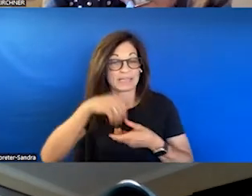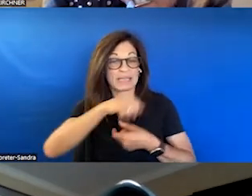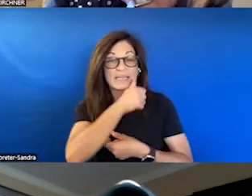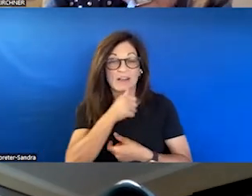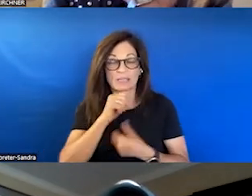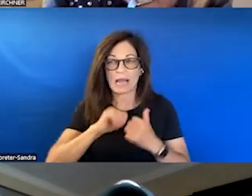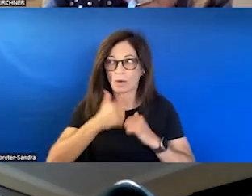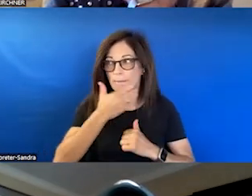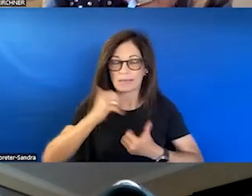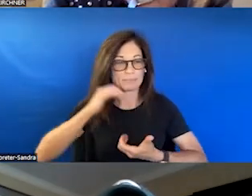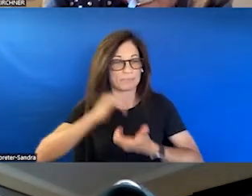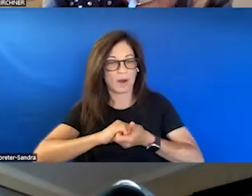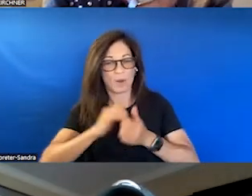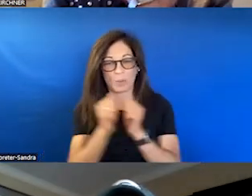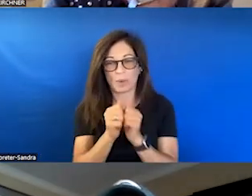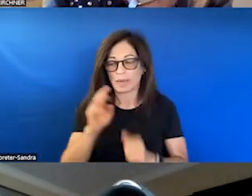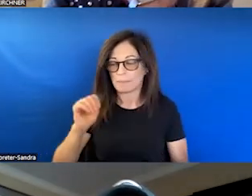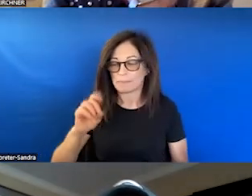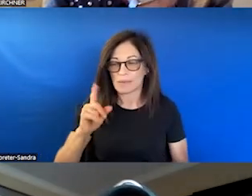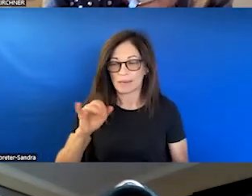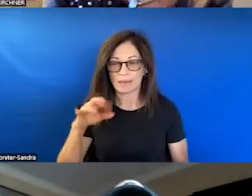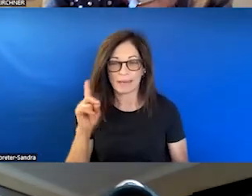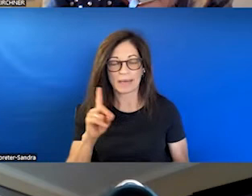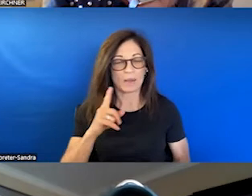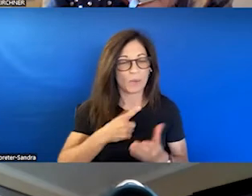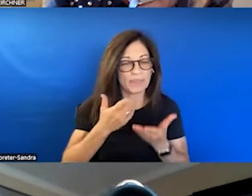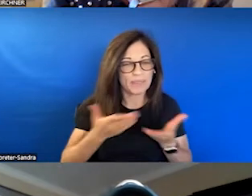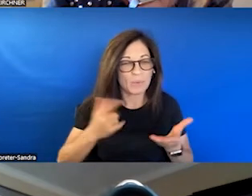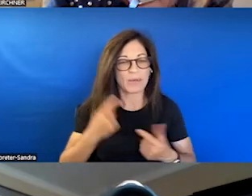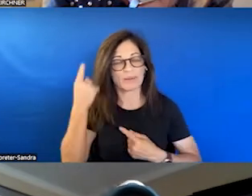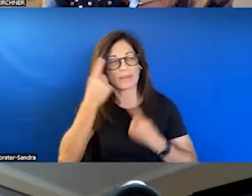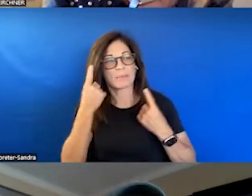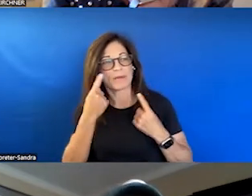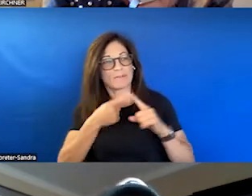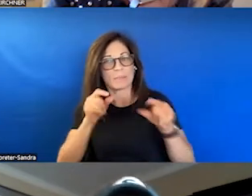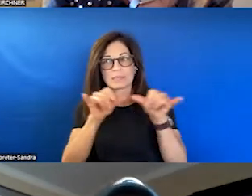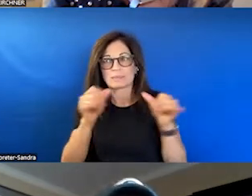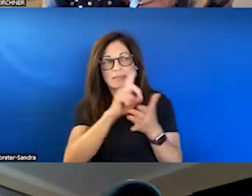AREAS WE HAD TO CONTINUE TO THINK ABUT FROM SYSTEM DESIGN PERSPECTIVE IS, ARIZONA'S MANAGED CARE.